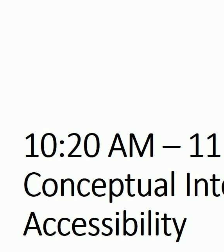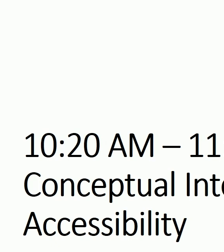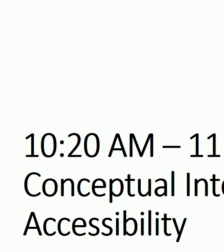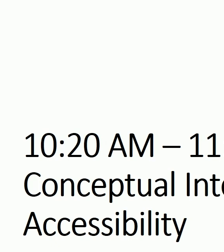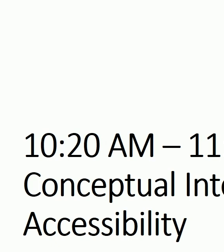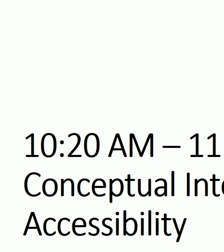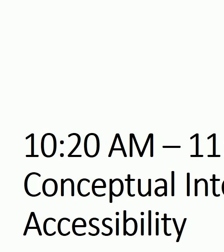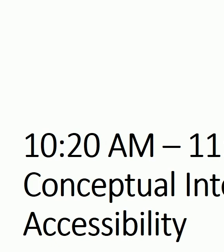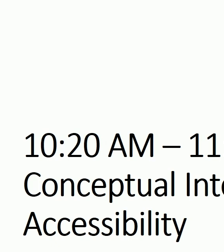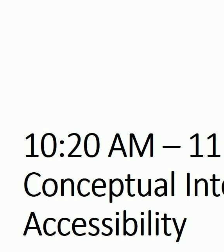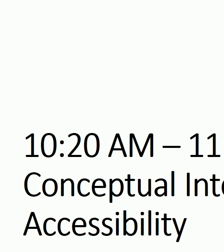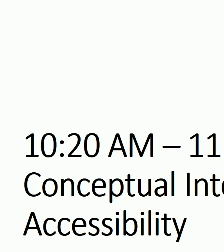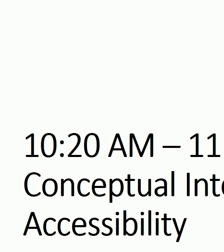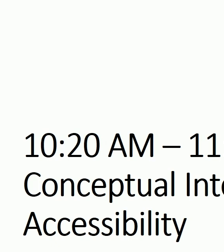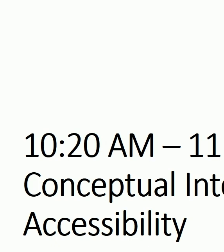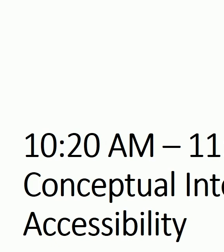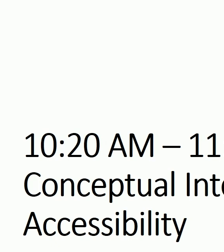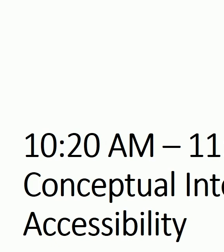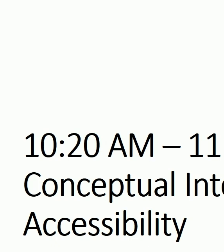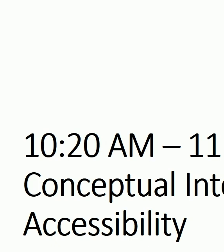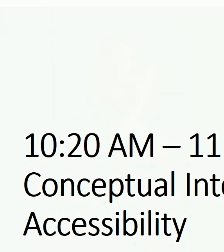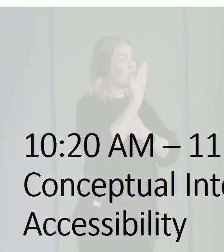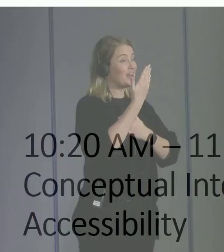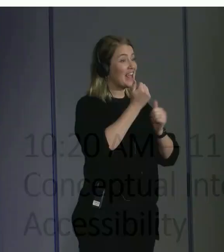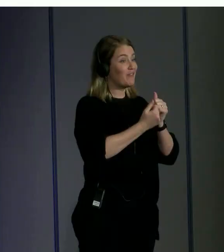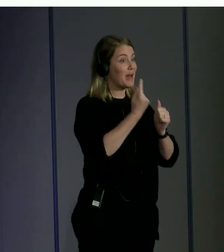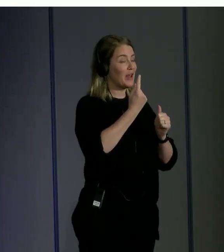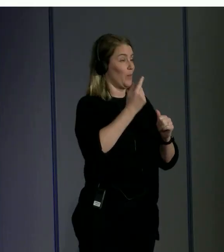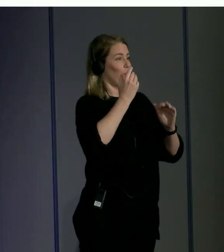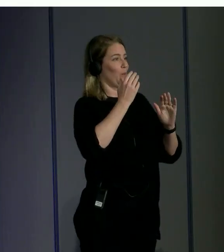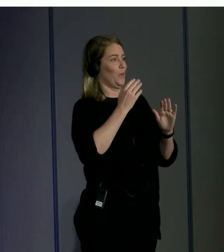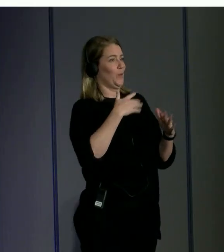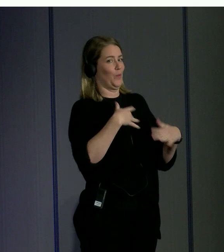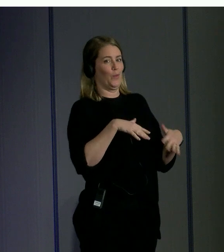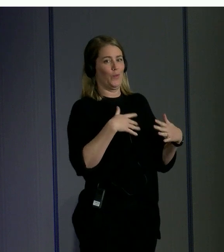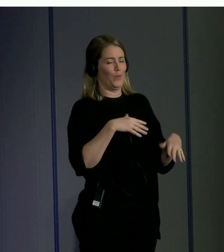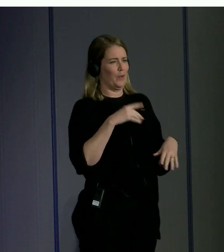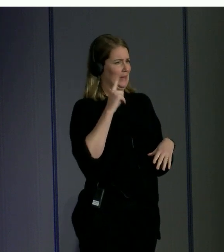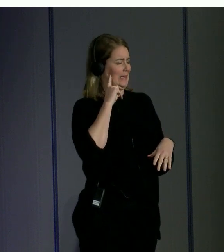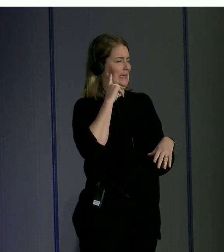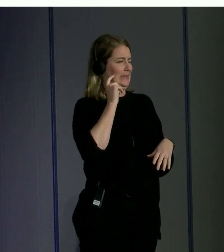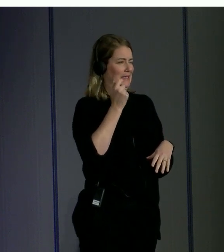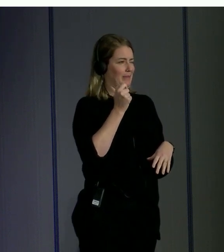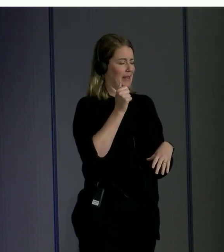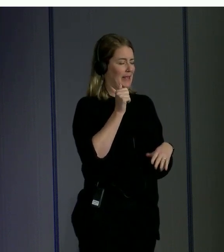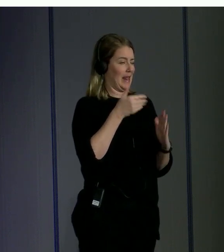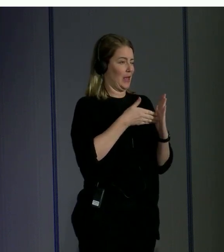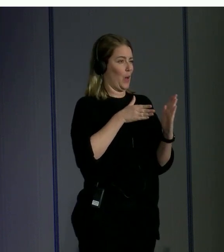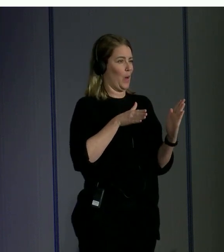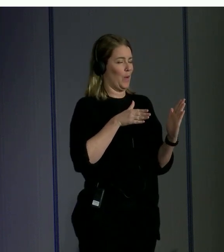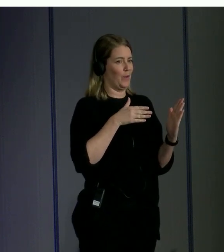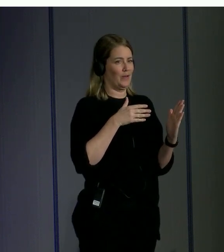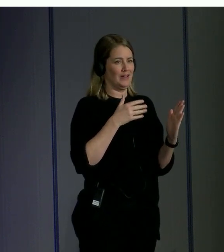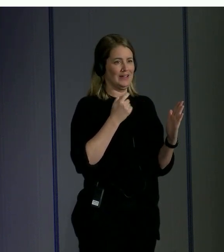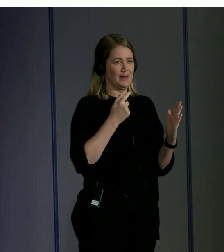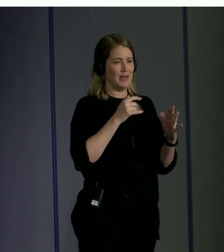Good most of these, everybody. Oh, that is a little echoey. I have to get little bit used to that.